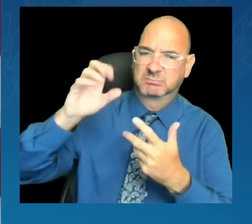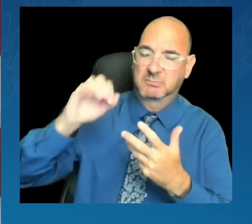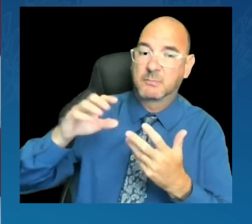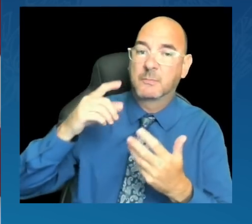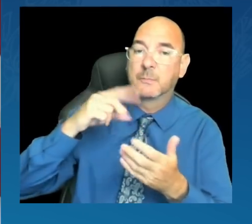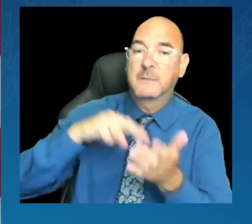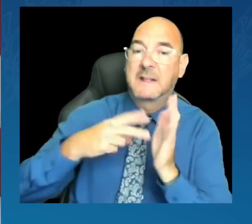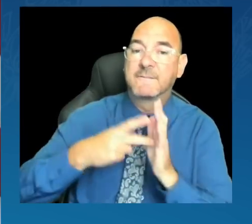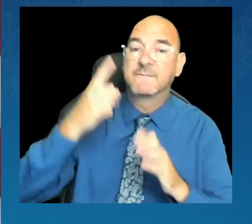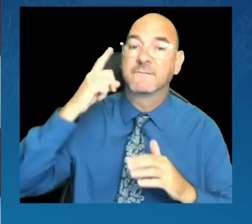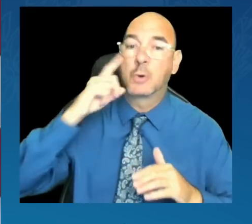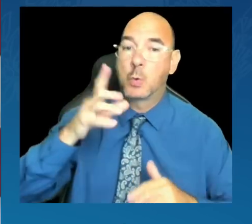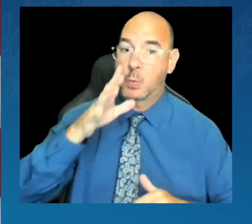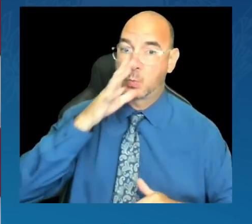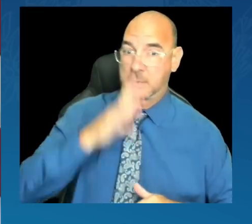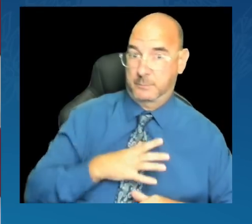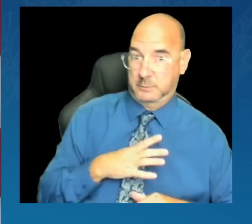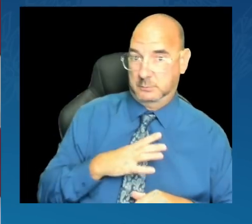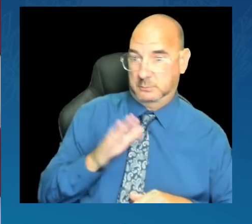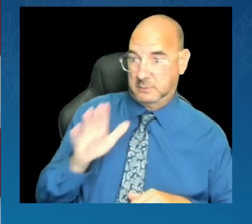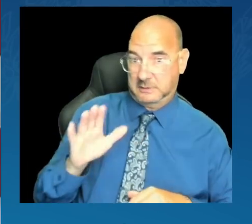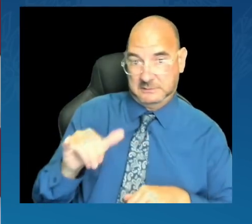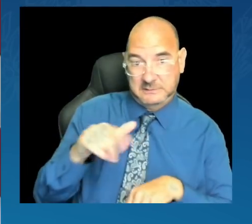by the time she realizes she is pregnant,